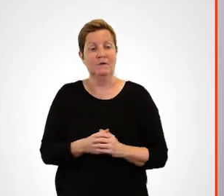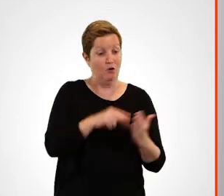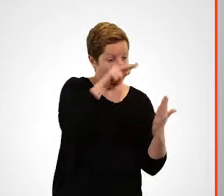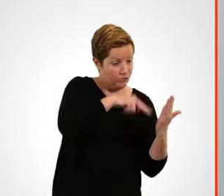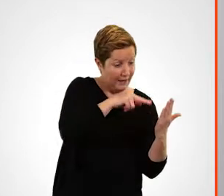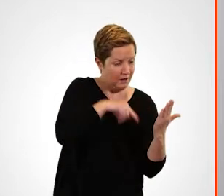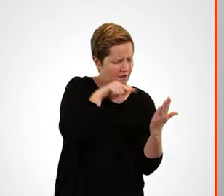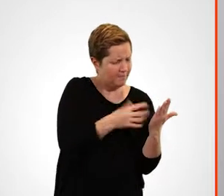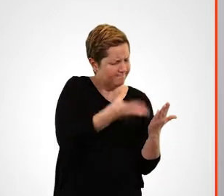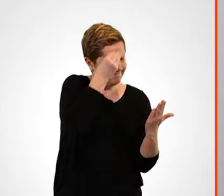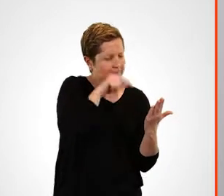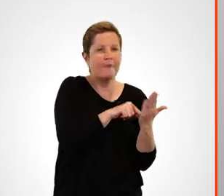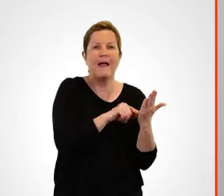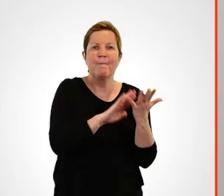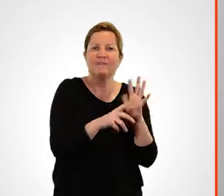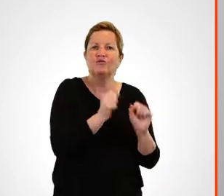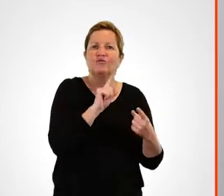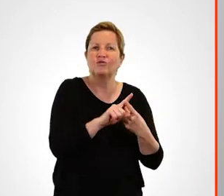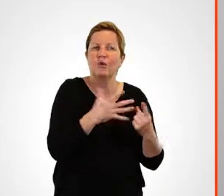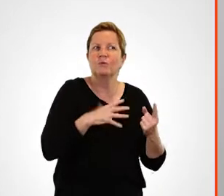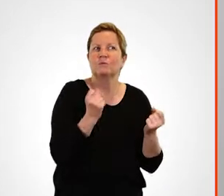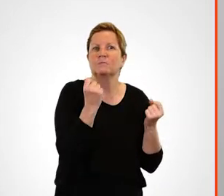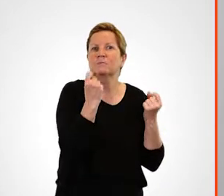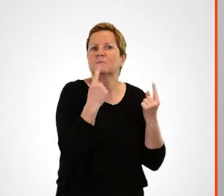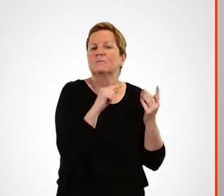When you read something, you're trying to understand that message that's being sent.